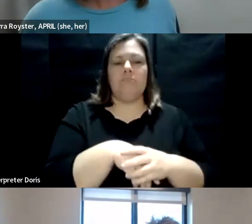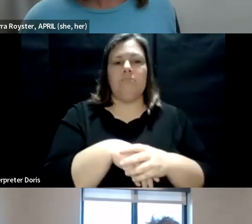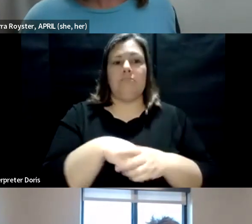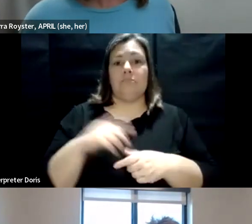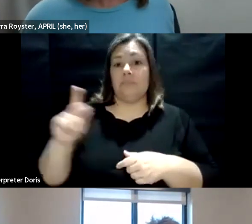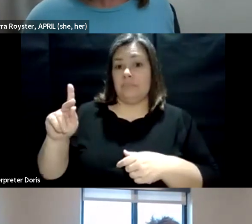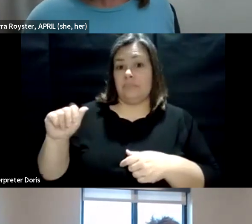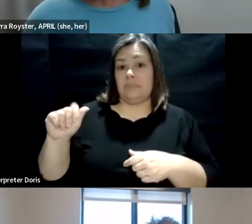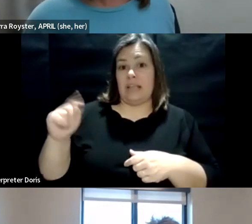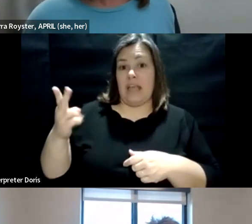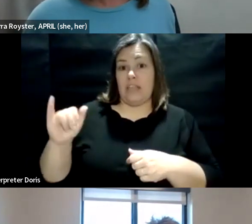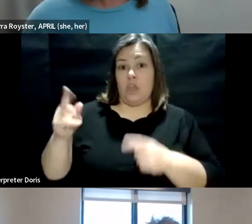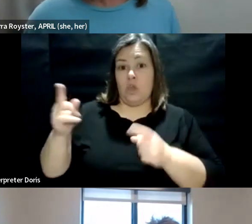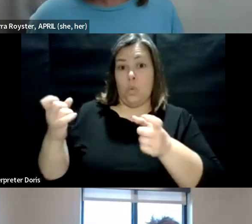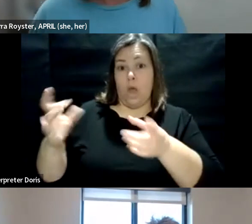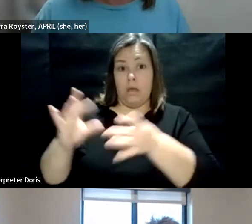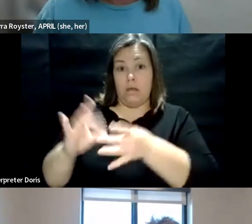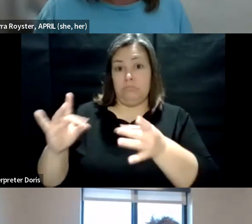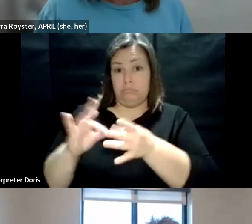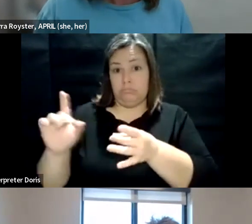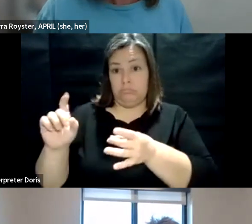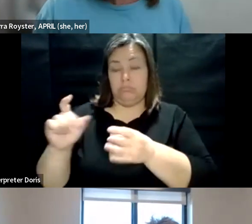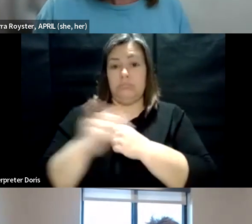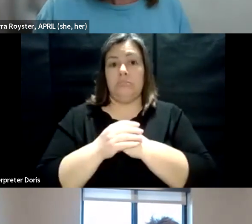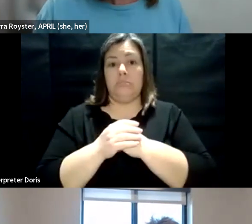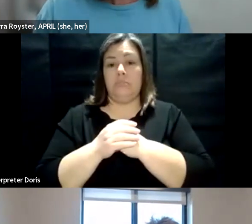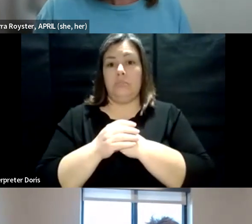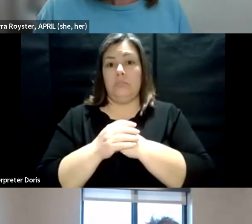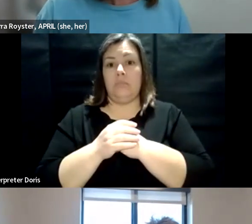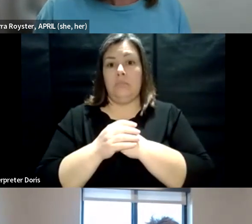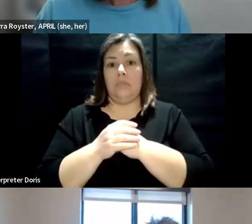States are visiting and coming to states for these what are called heightened security visits that Kathy mentioned. That's a great question. So yes, states are visiting and coming to States for these what are called heighten scrutiny visits that Kathy mentioned so, Kathy, I don't know if you want to kind of dig into that a little bit more and respond in addition to that but yes, it.